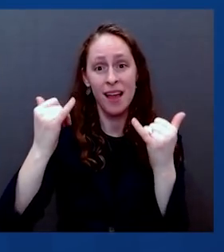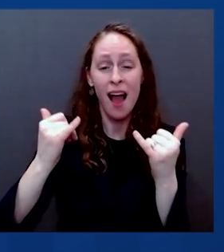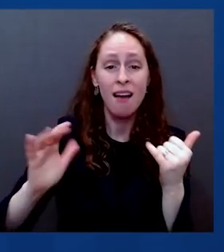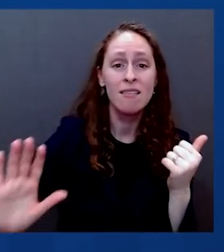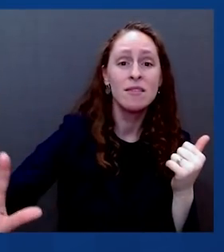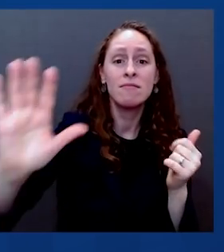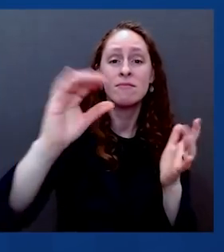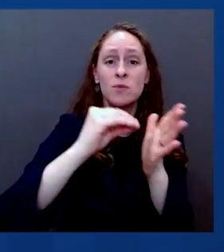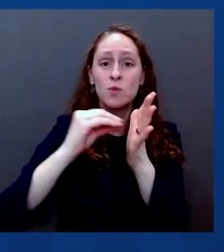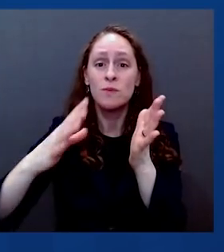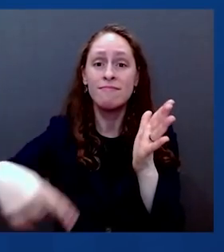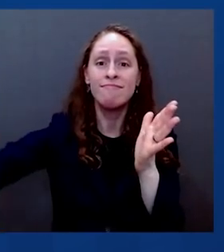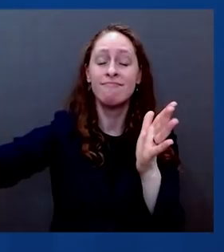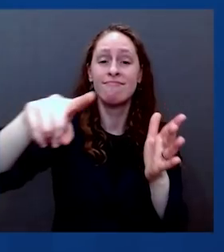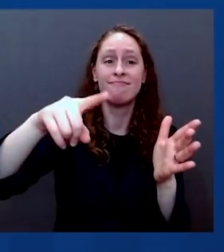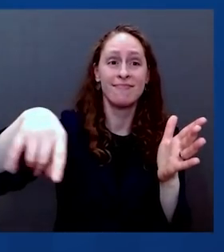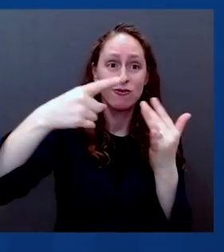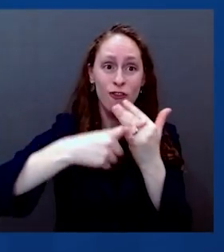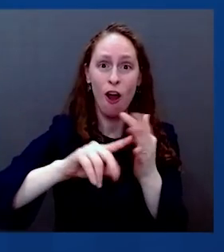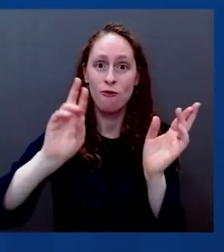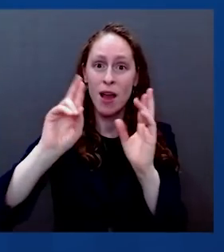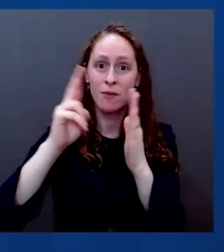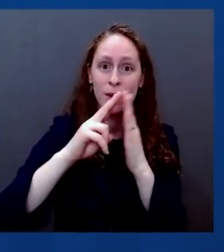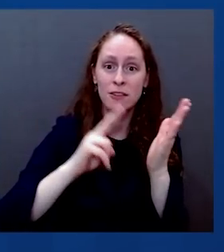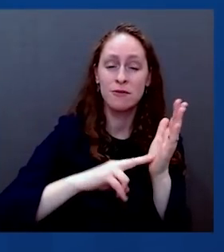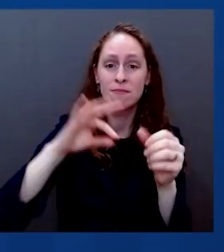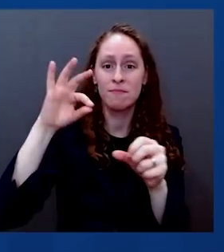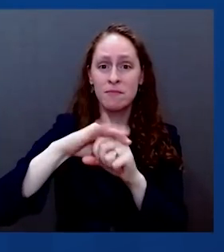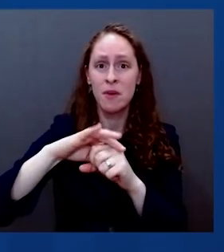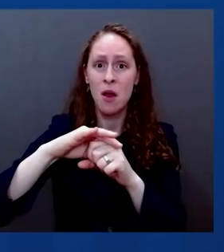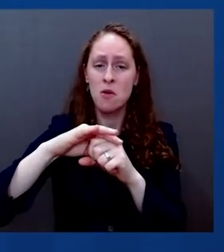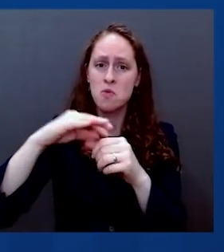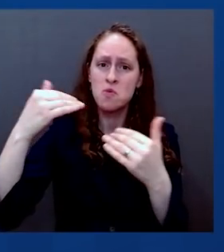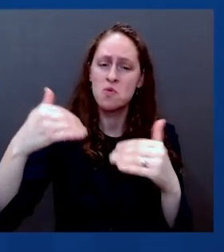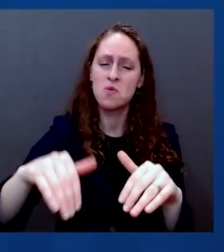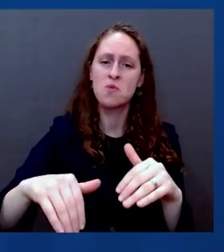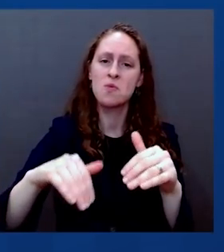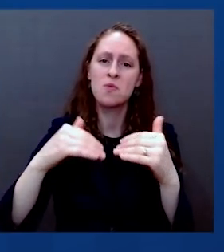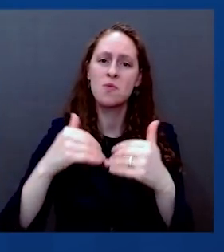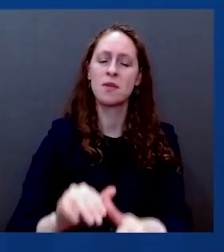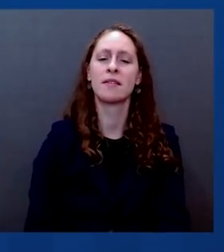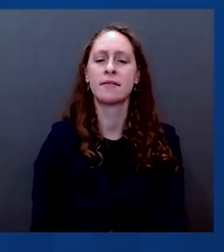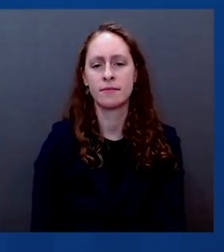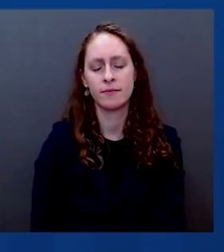as there are those who are trying to take away that vi- -- vote you just started to be able to exercise.